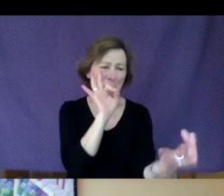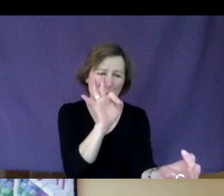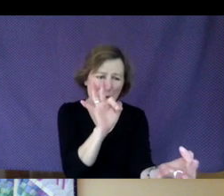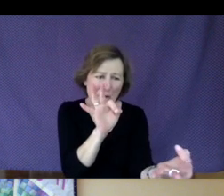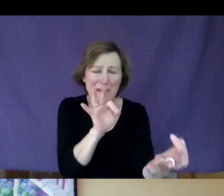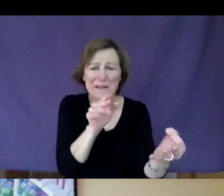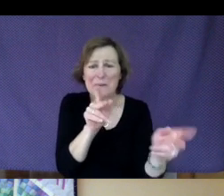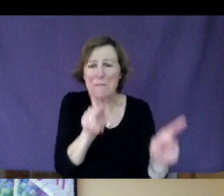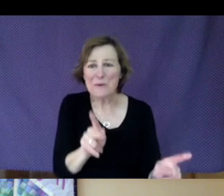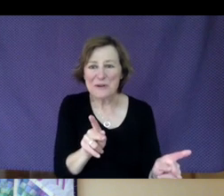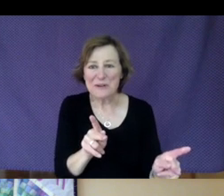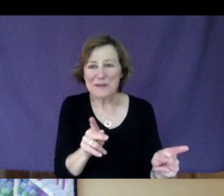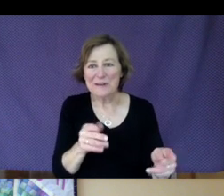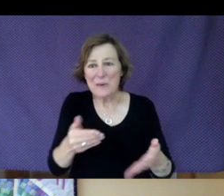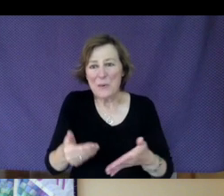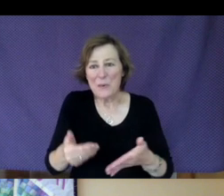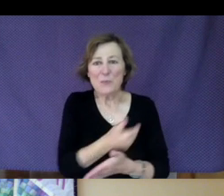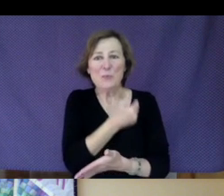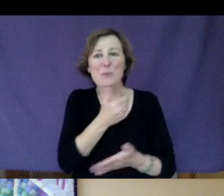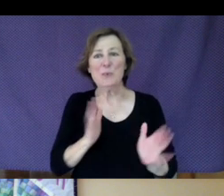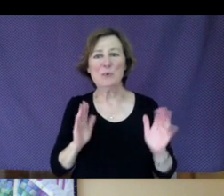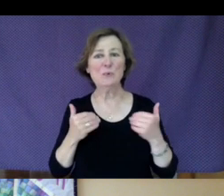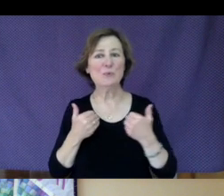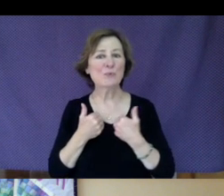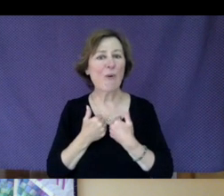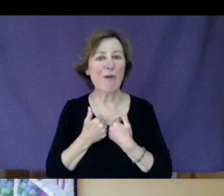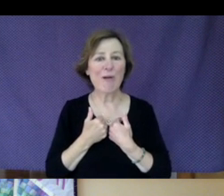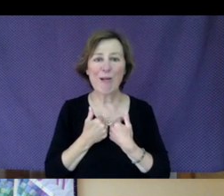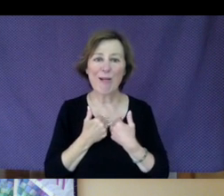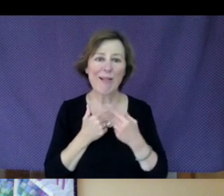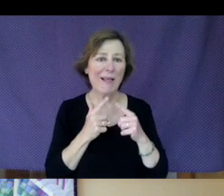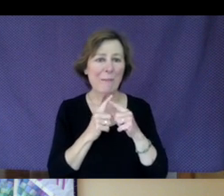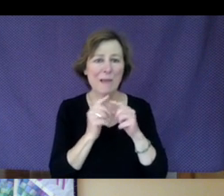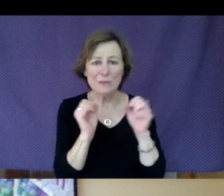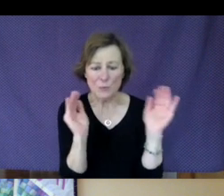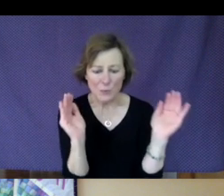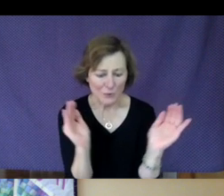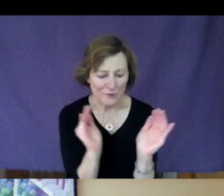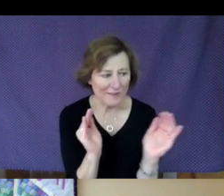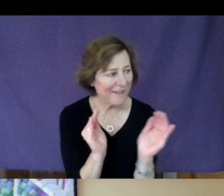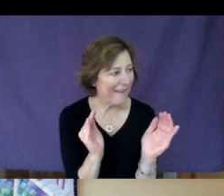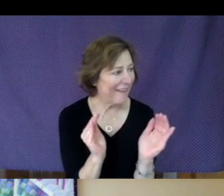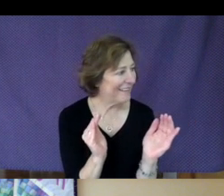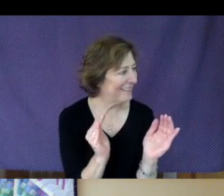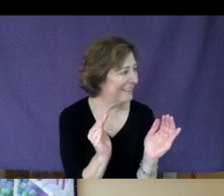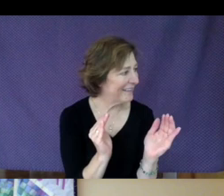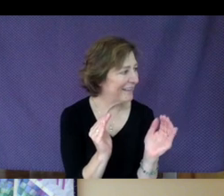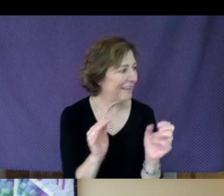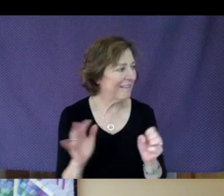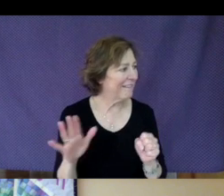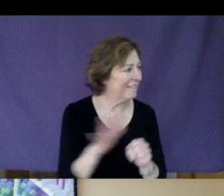A brand new soul Yet so tiny but full of love and hope